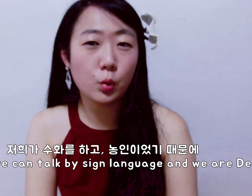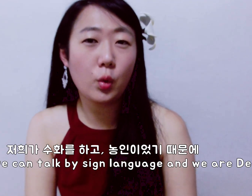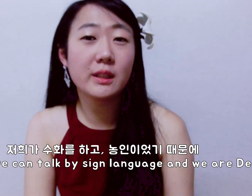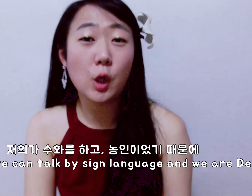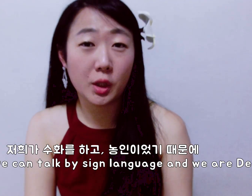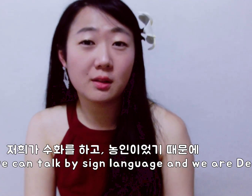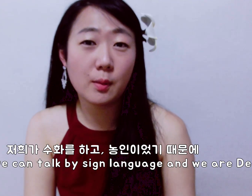line.